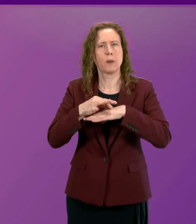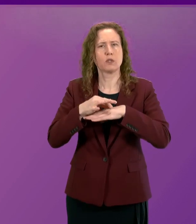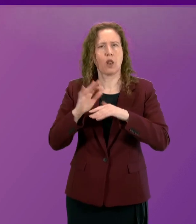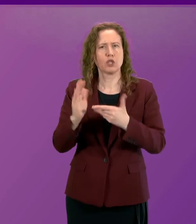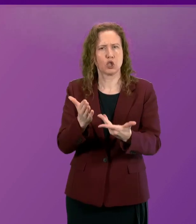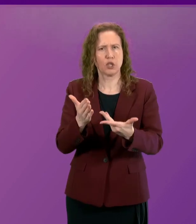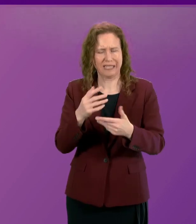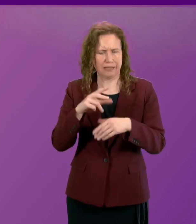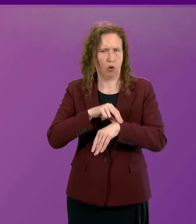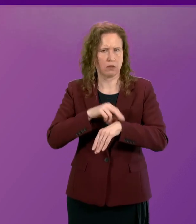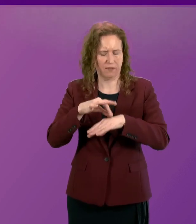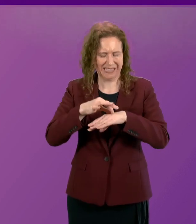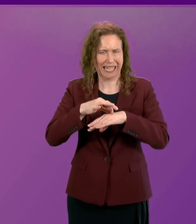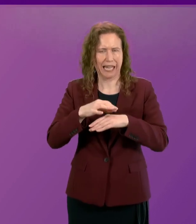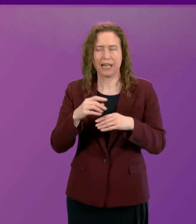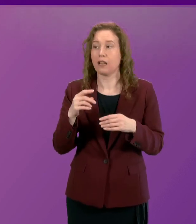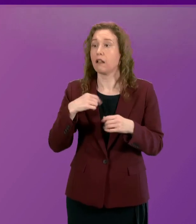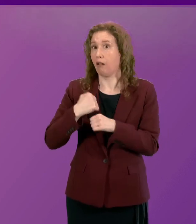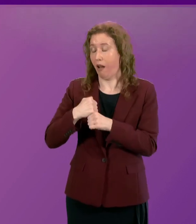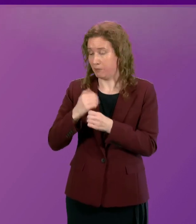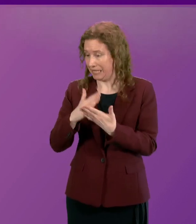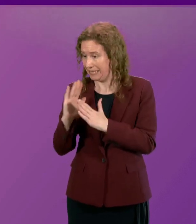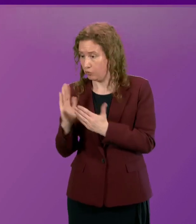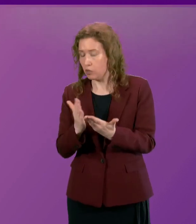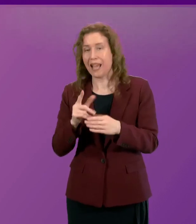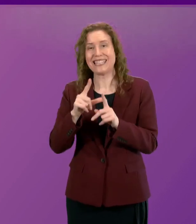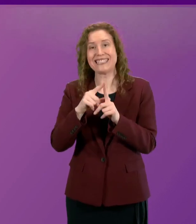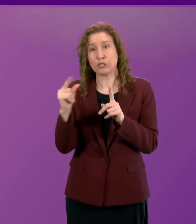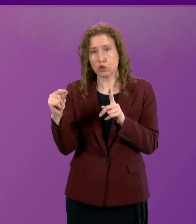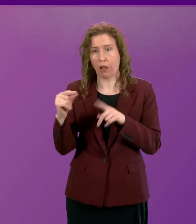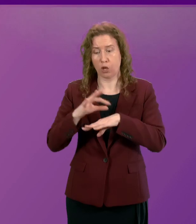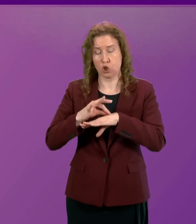The Government is rolling out a digital dermatology service, which involves all